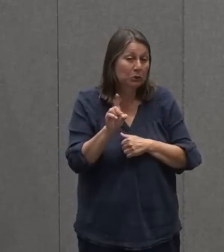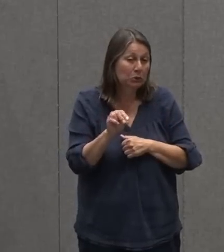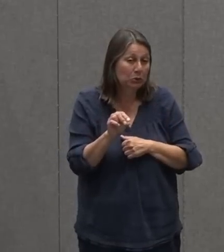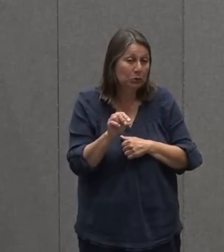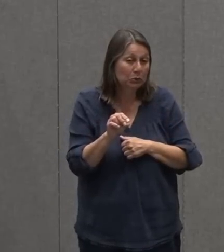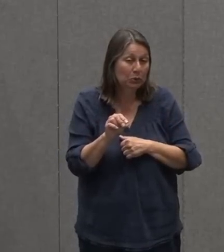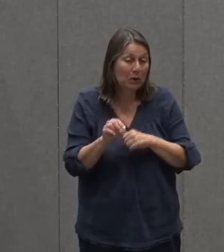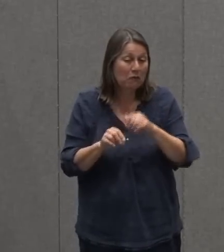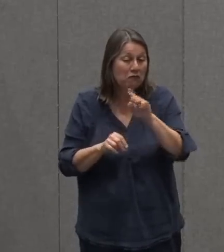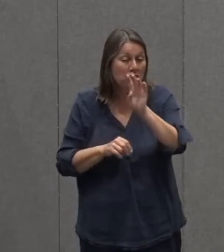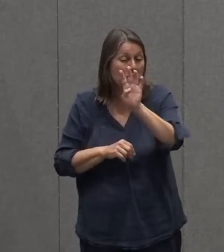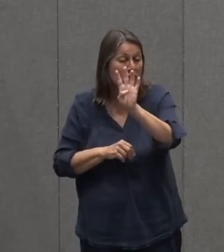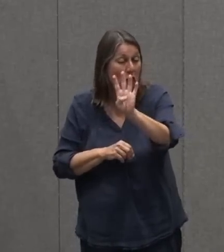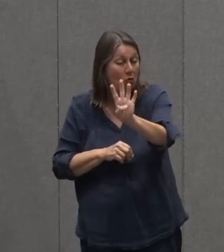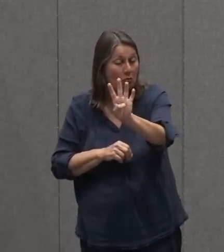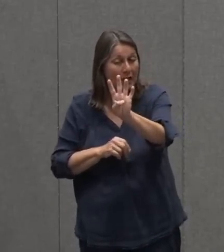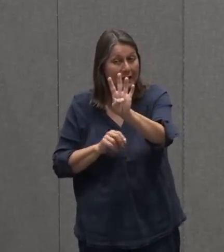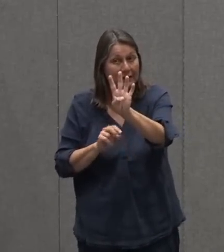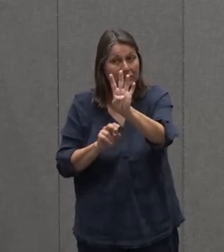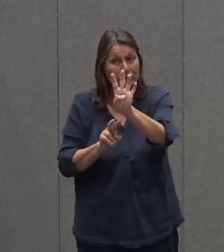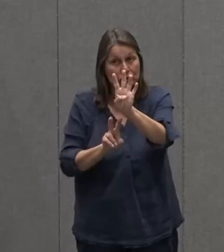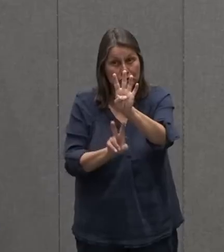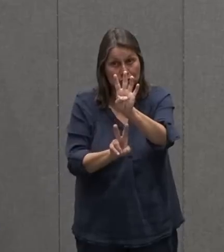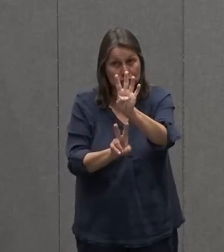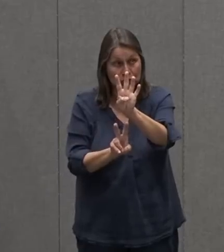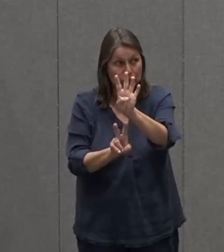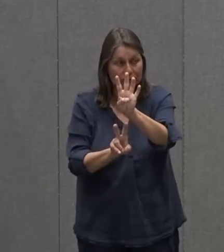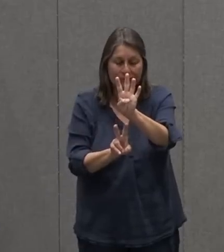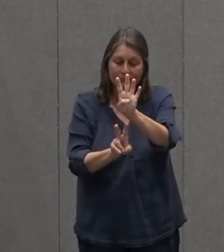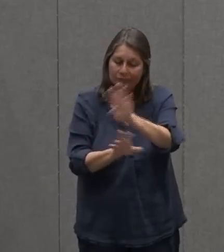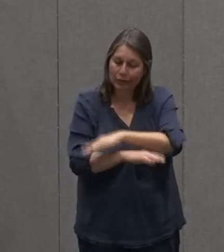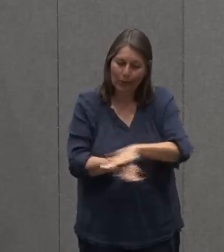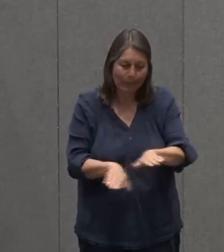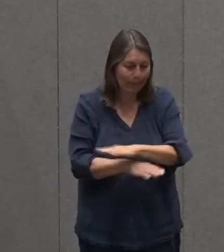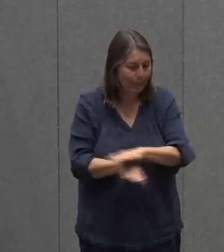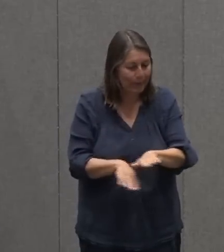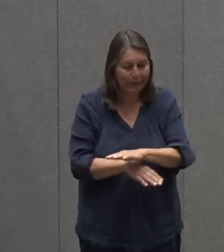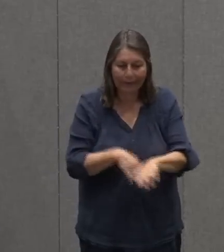two here, right. A four, five, six, seven. Nope, I already use my seven, okay.